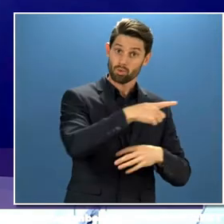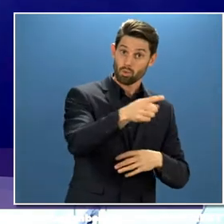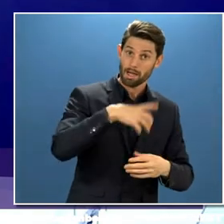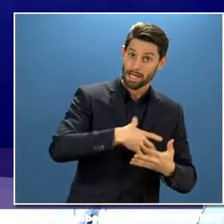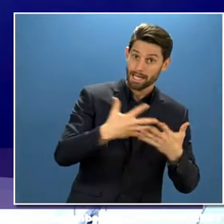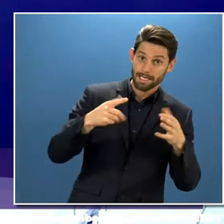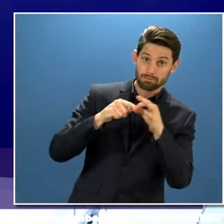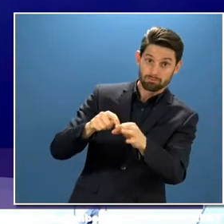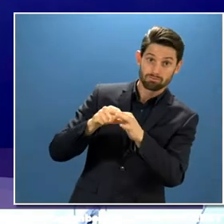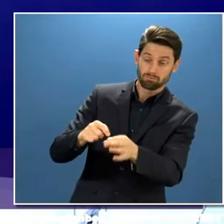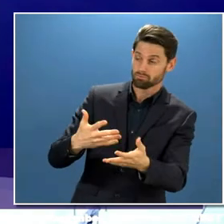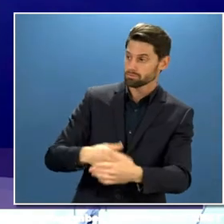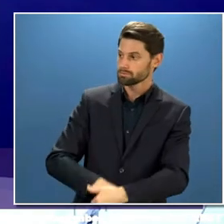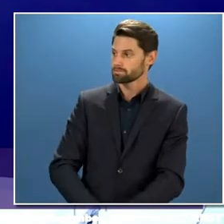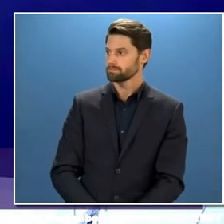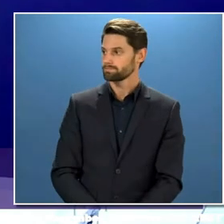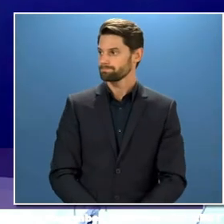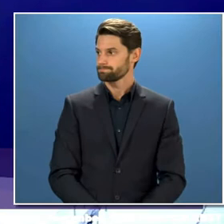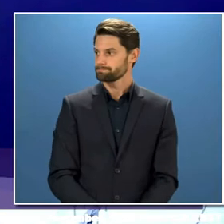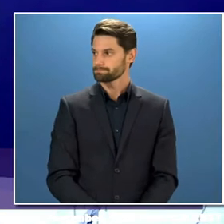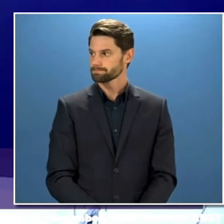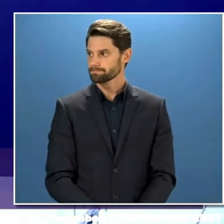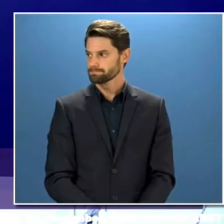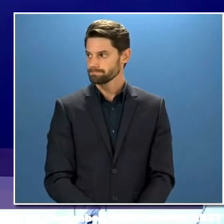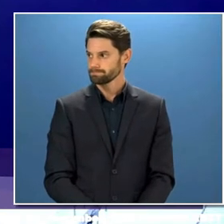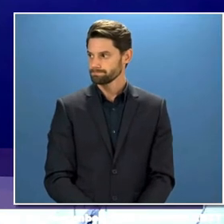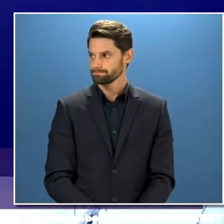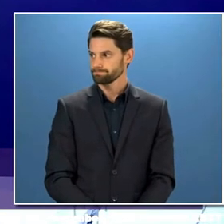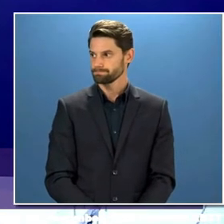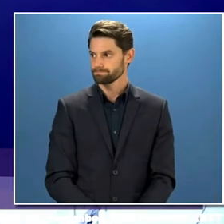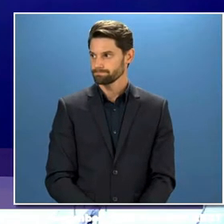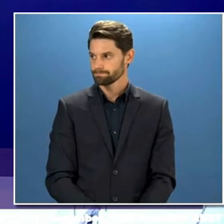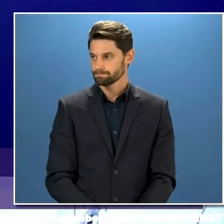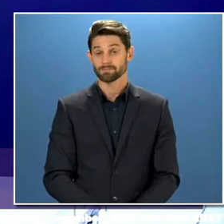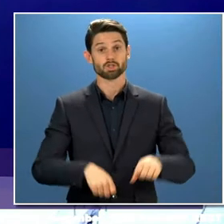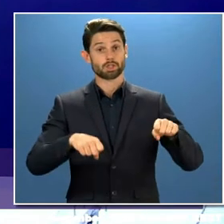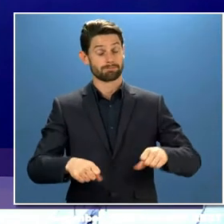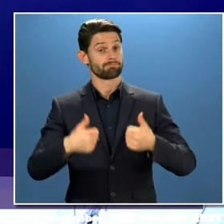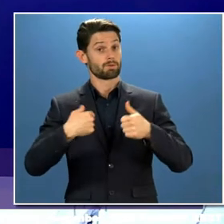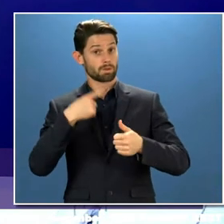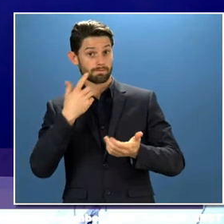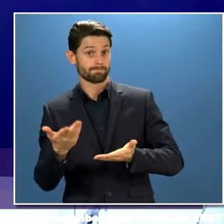I'm sure there are many questions that could take a great deal of time but I shall ask first, Commissioner Atkinson.